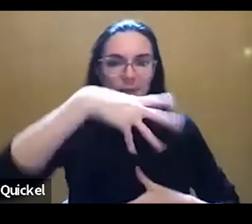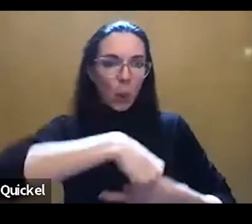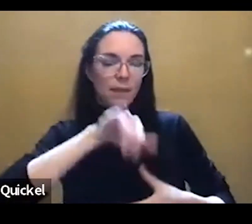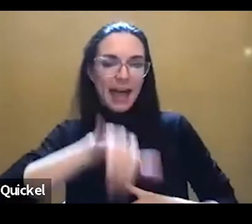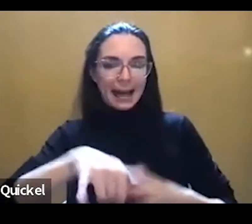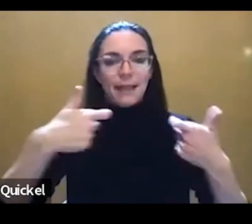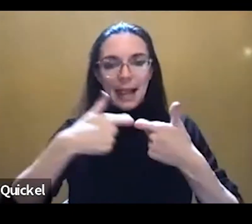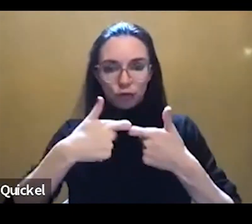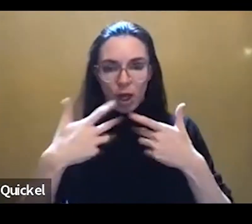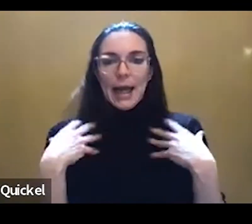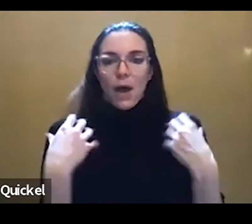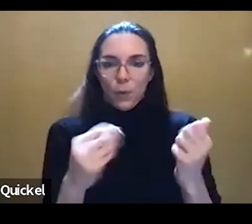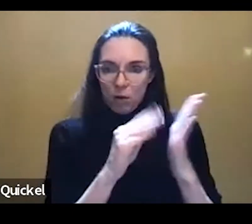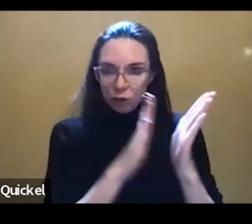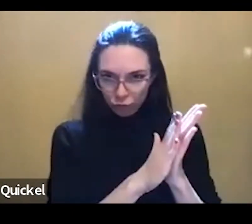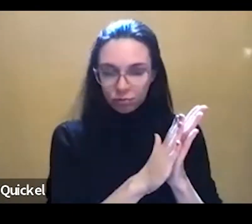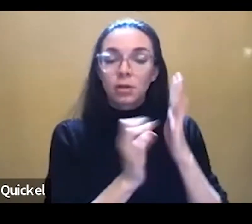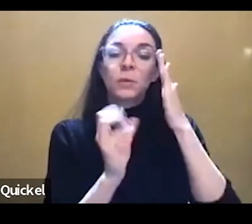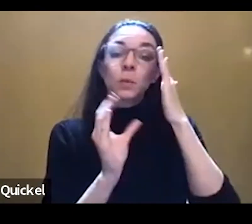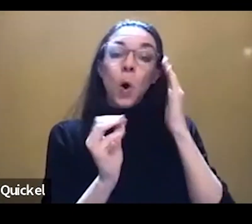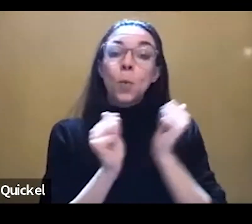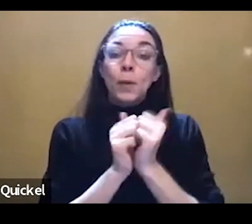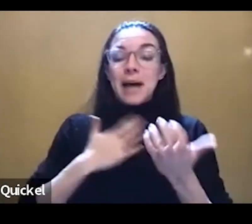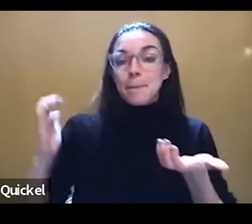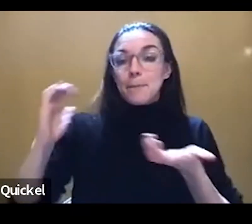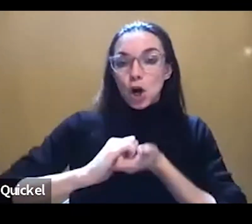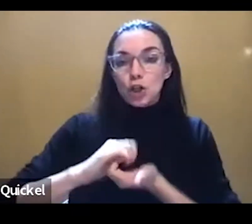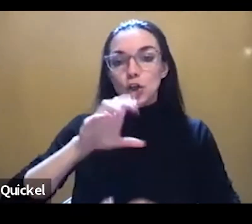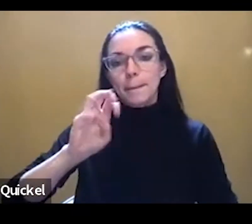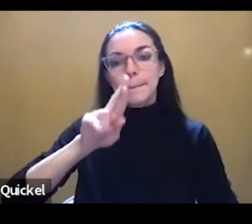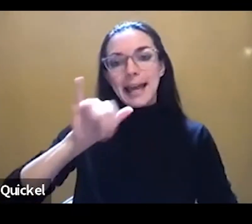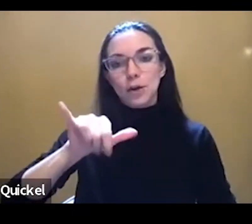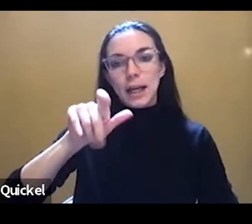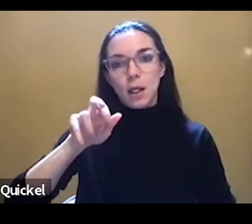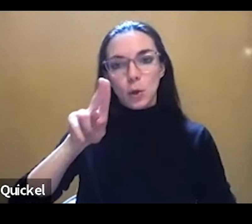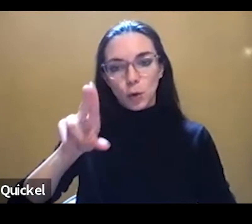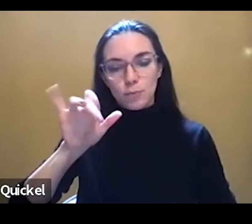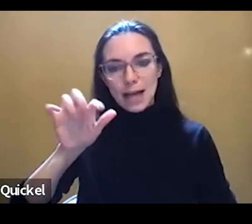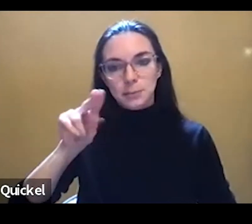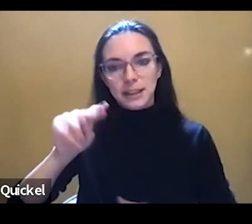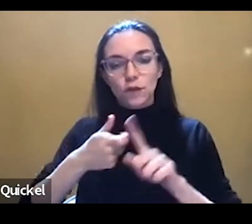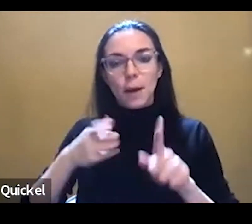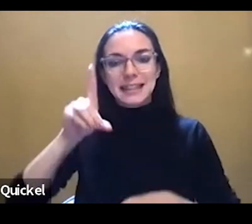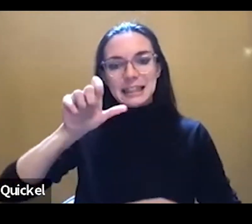health record. So with my partner Mary Lou Breslin with the Disability